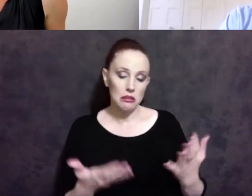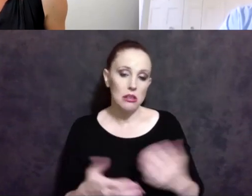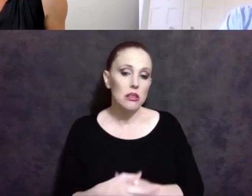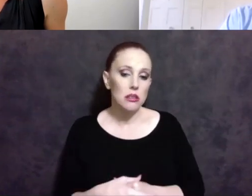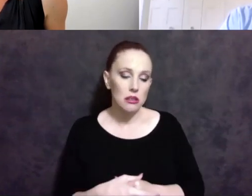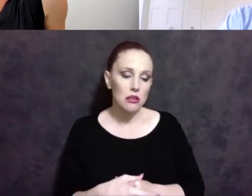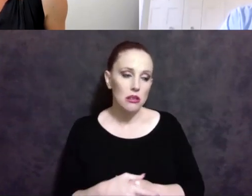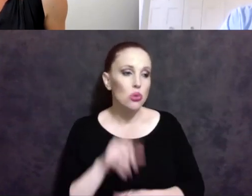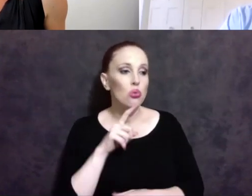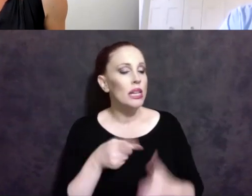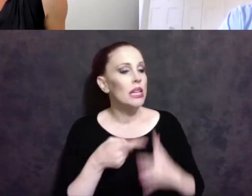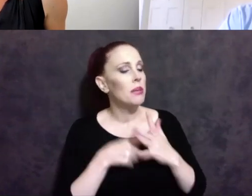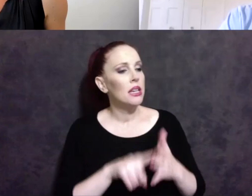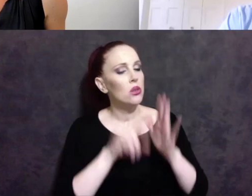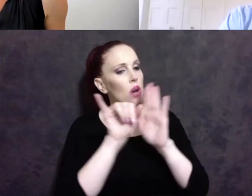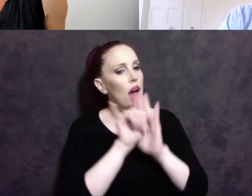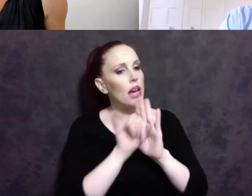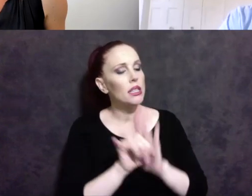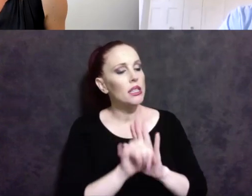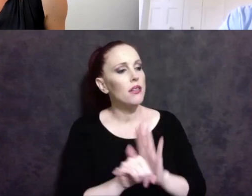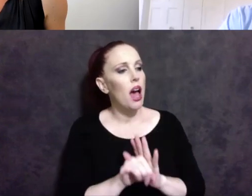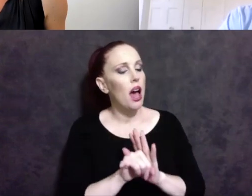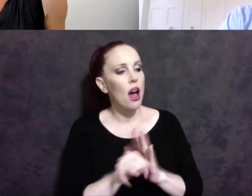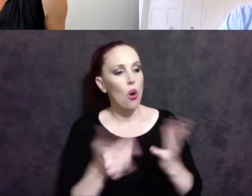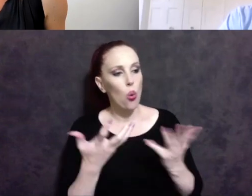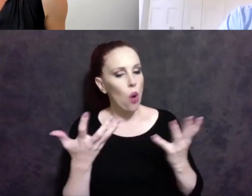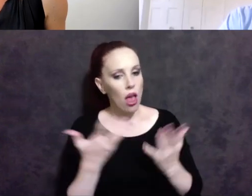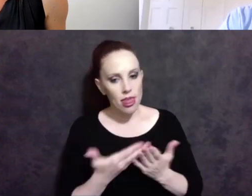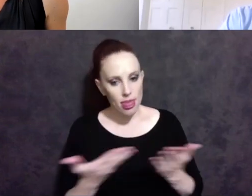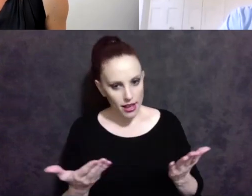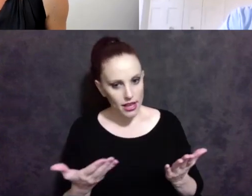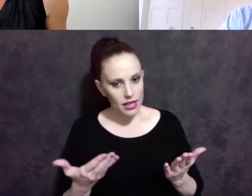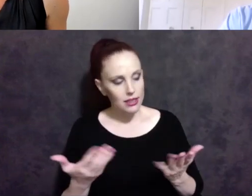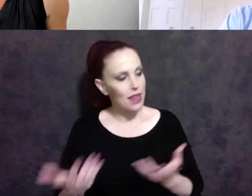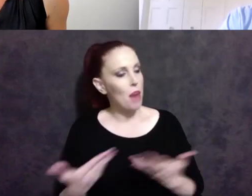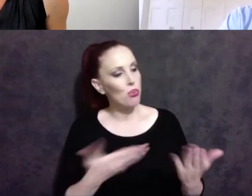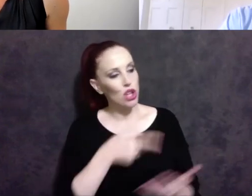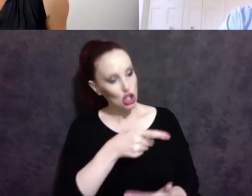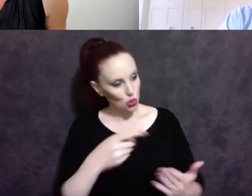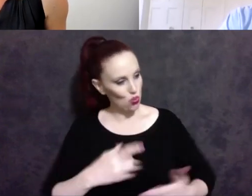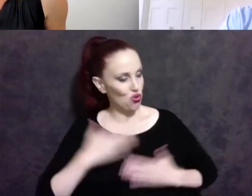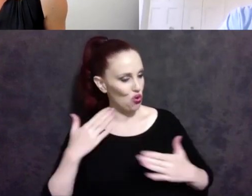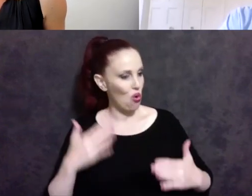identify what are the things that bring you joy. What are the things that you can connect